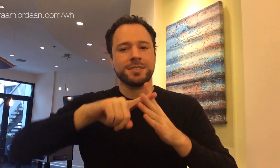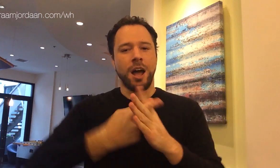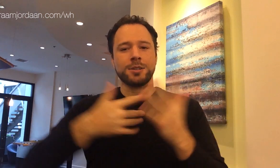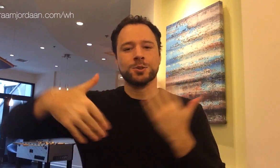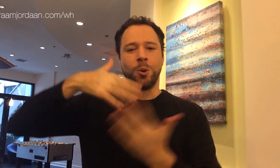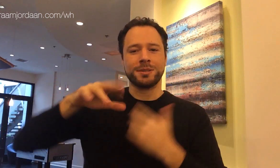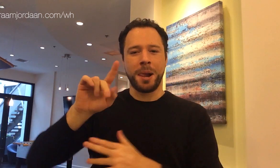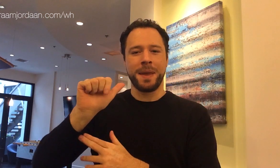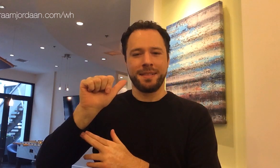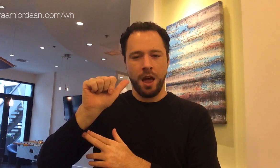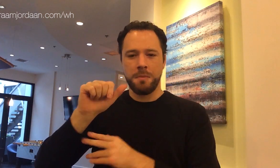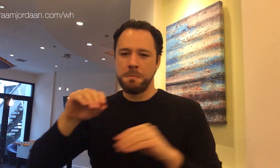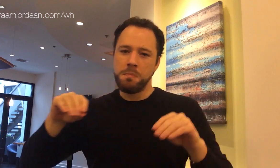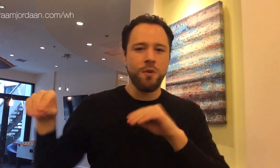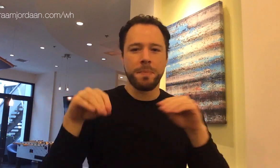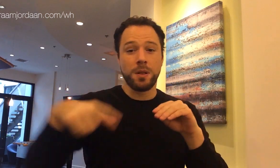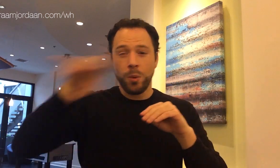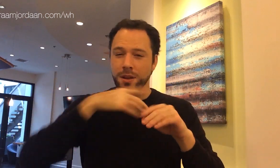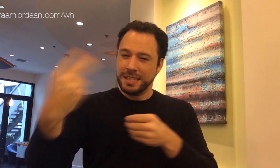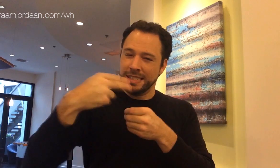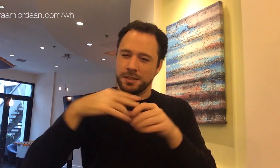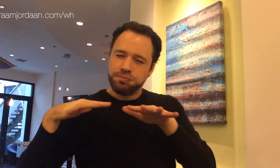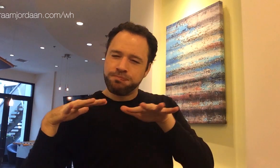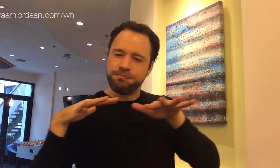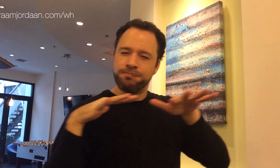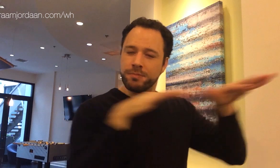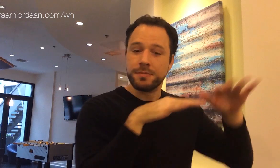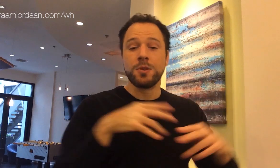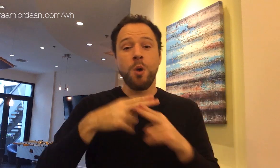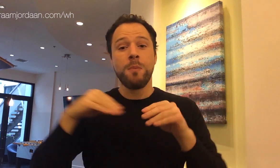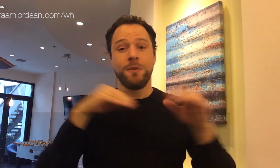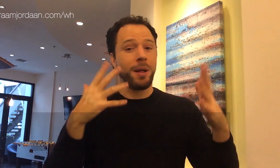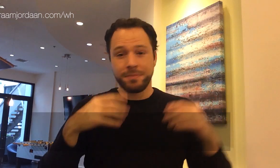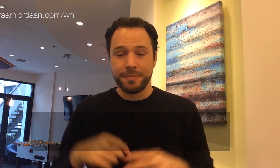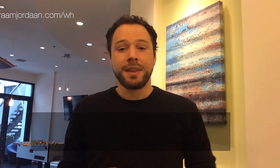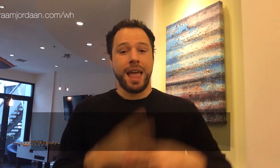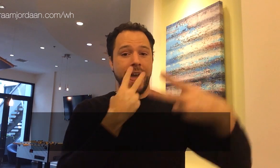We can start with a social media movement. With as many of you joining as possible, we can move together. This movement is called